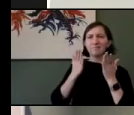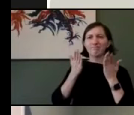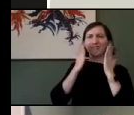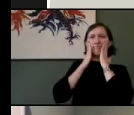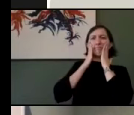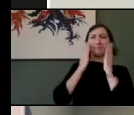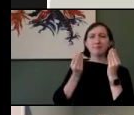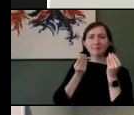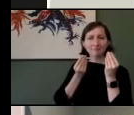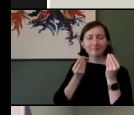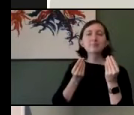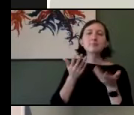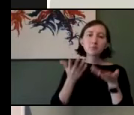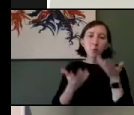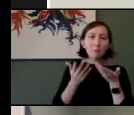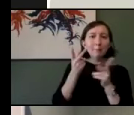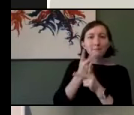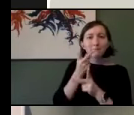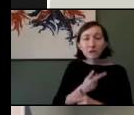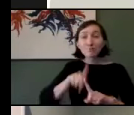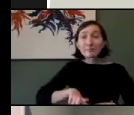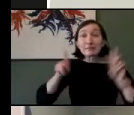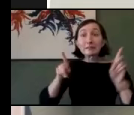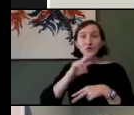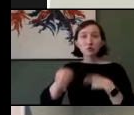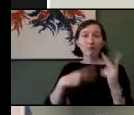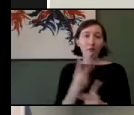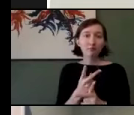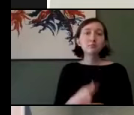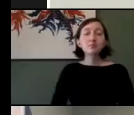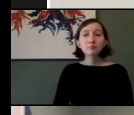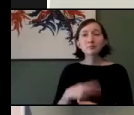I think it's being patient with folks